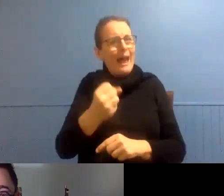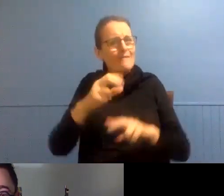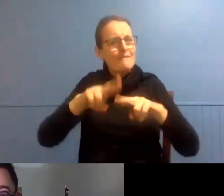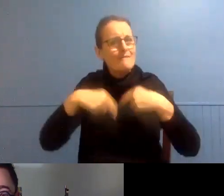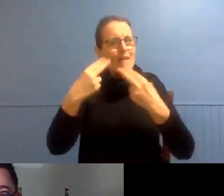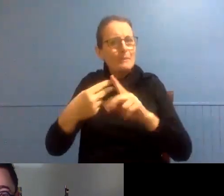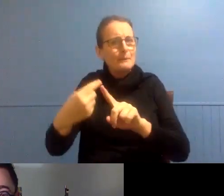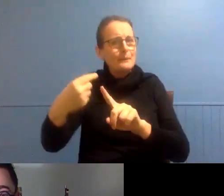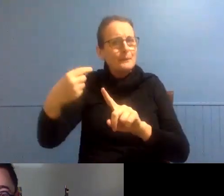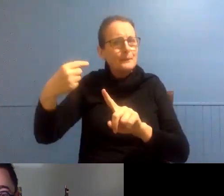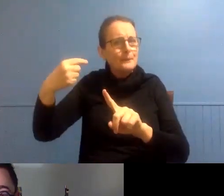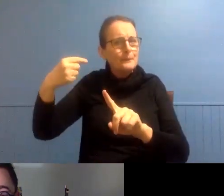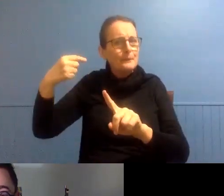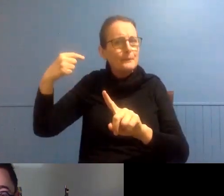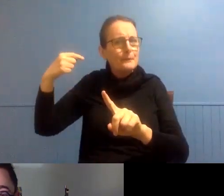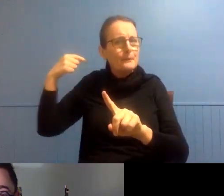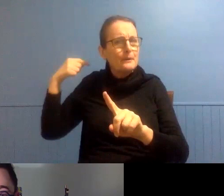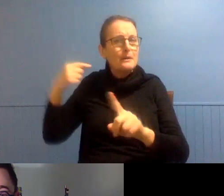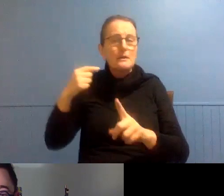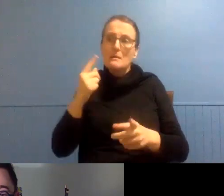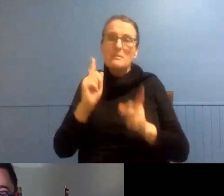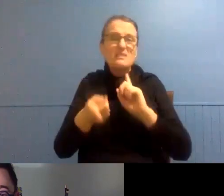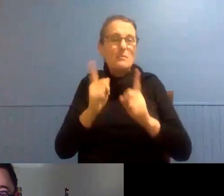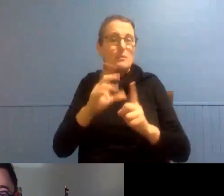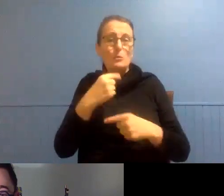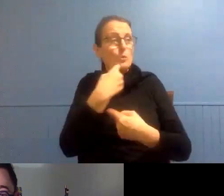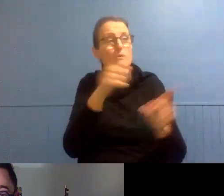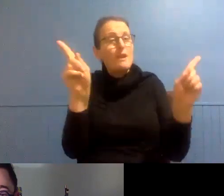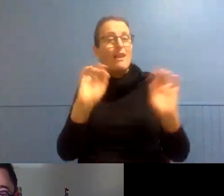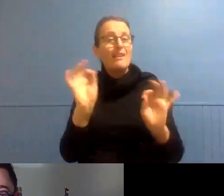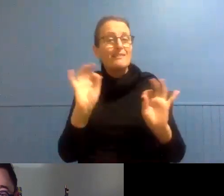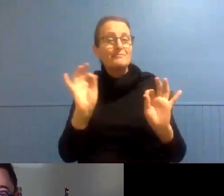We don't share that in orderry Australian life. ordinary Australian life. First Nations